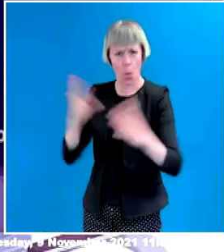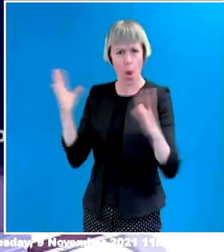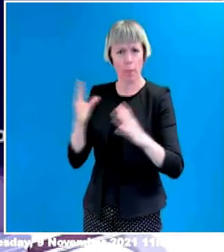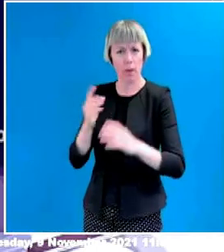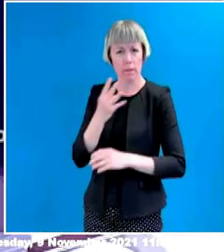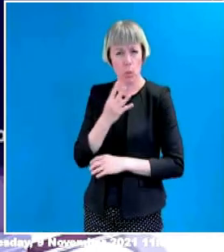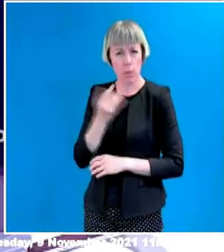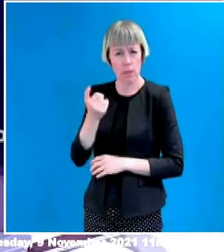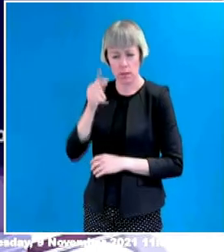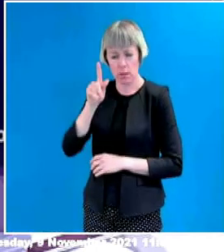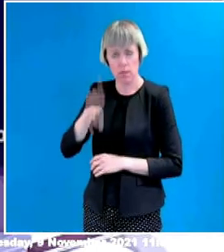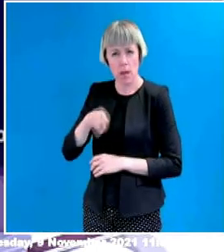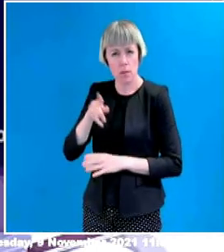Juukan Gorge.